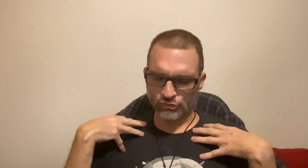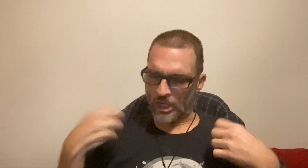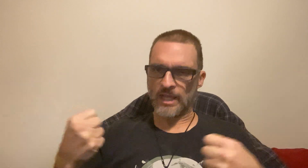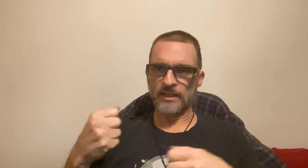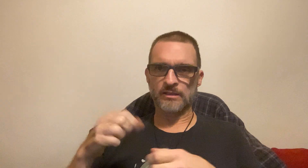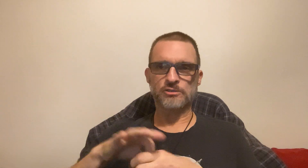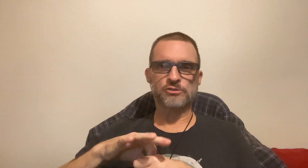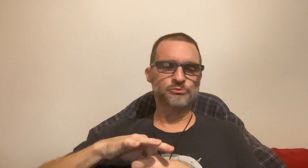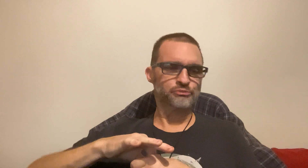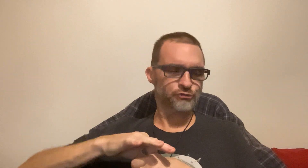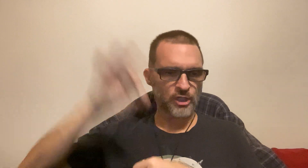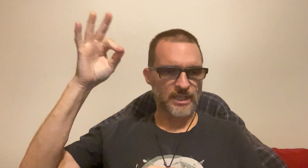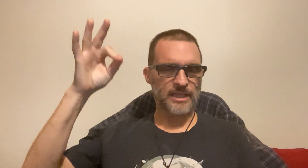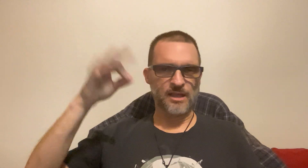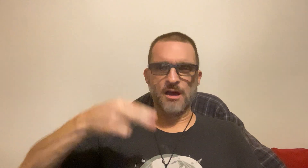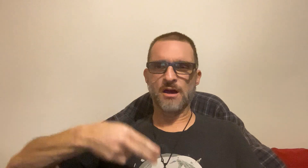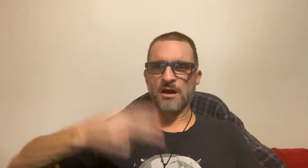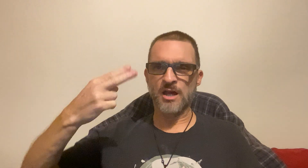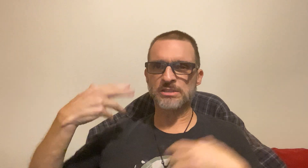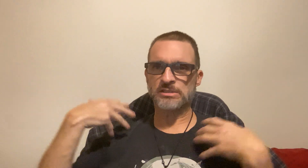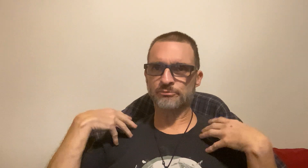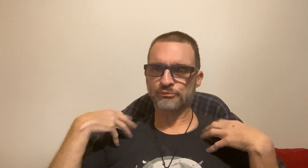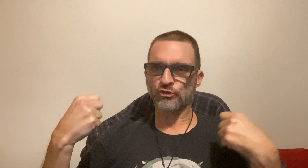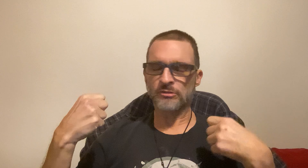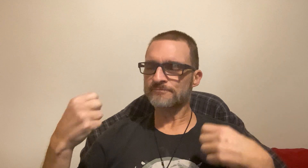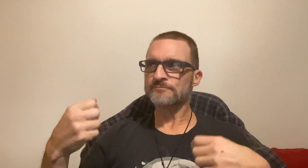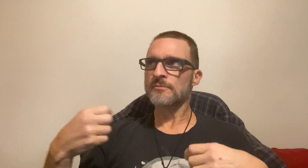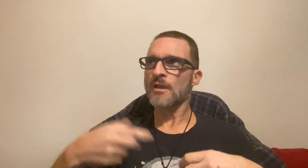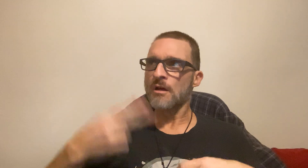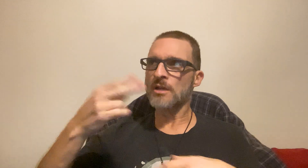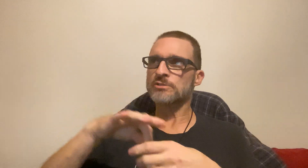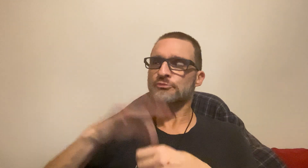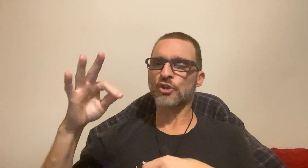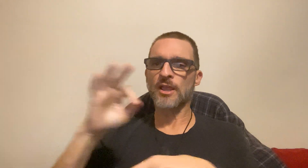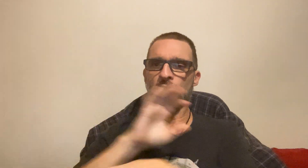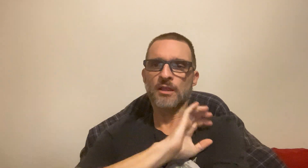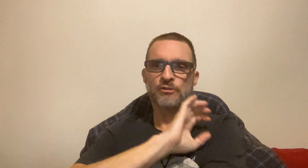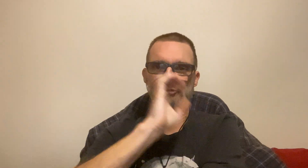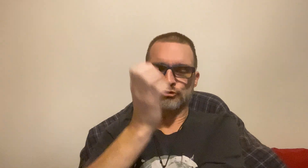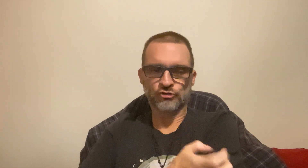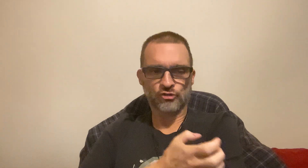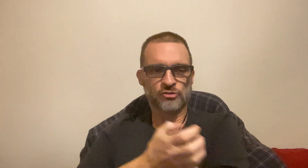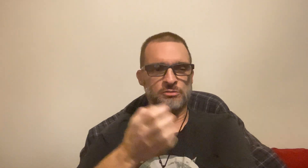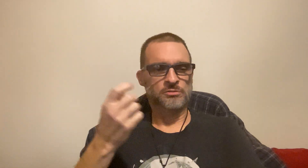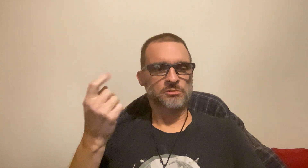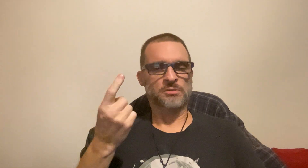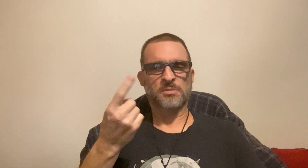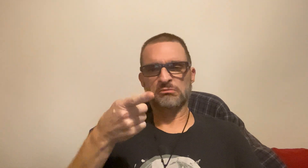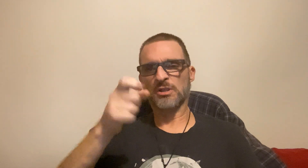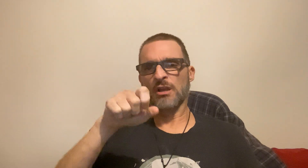Buffalo means strength, spirit, high spirited energy.